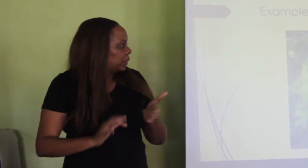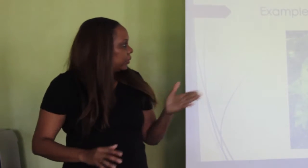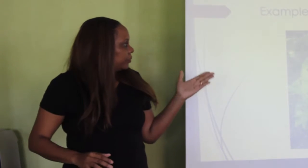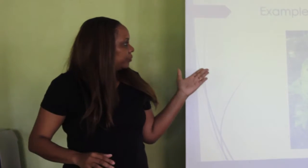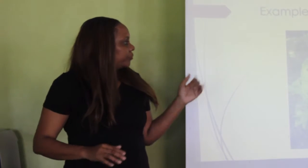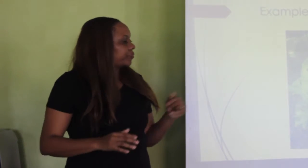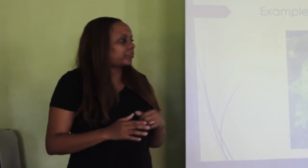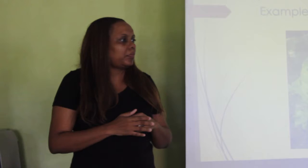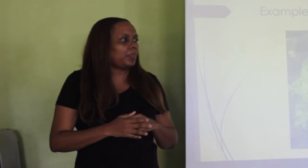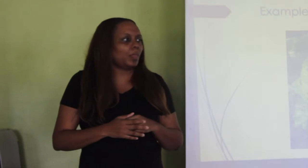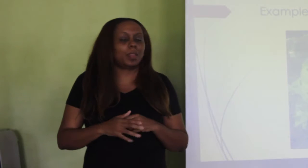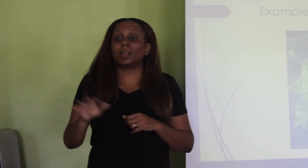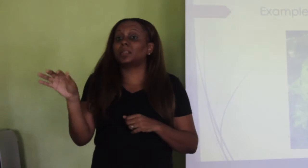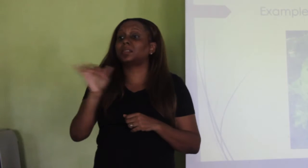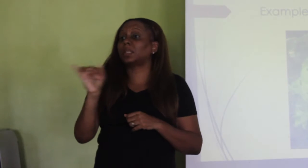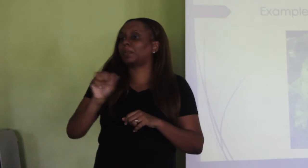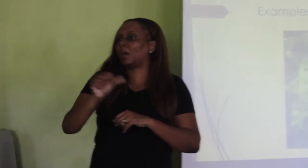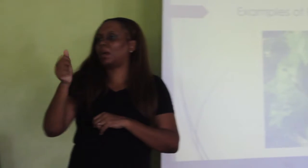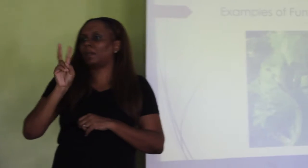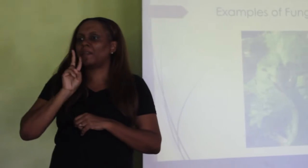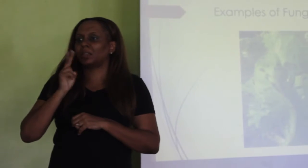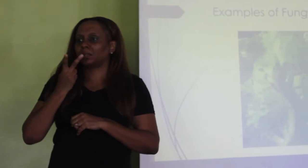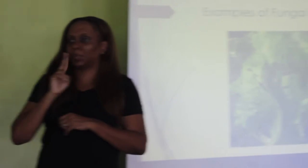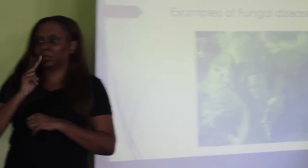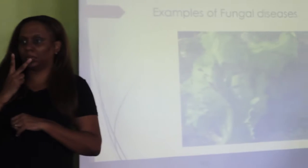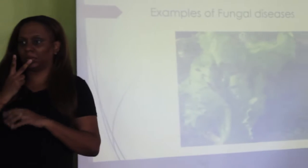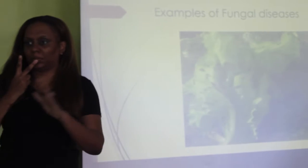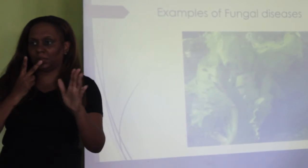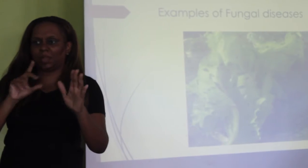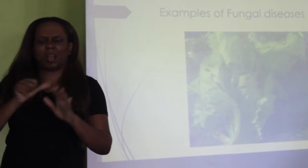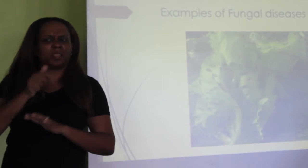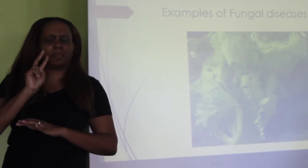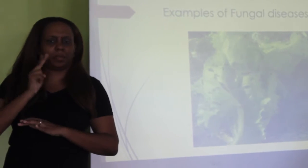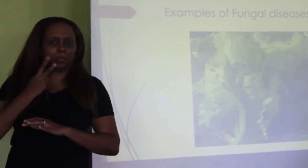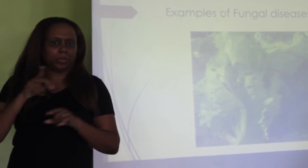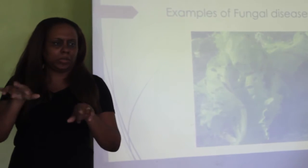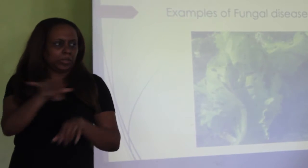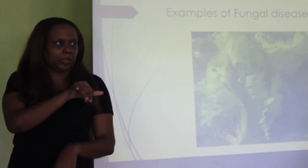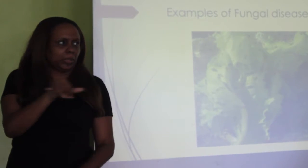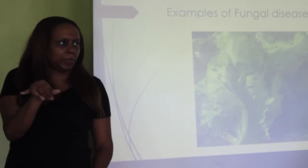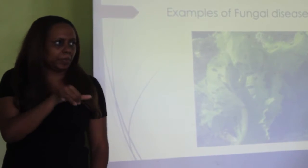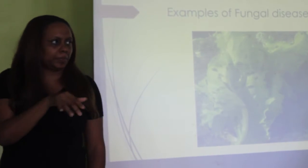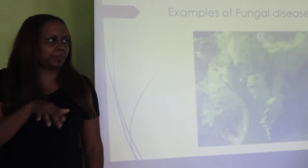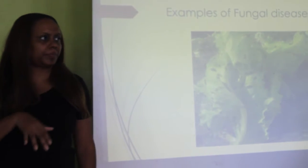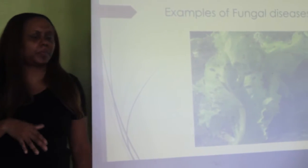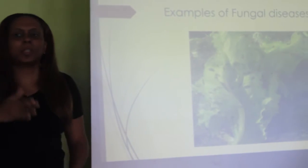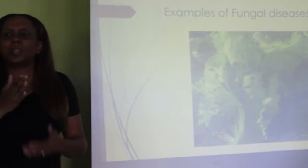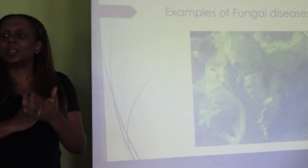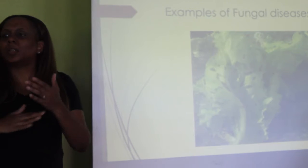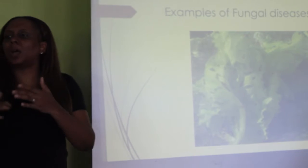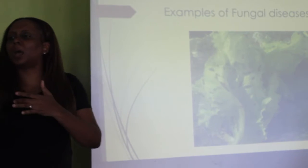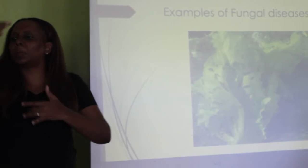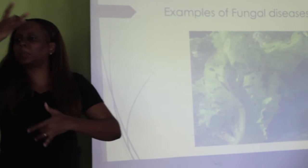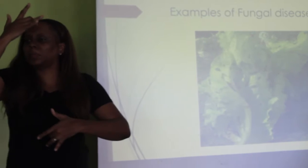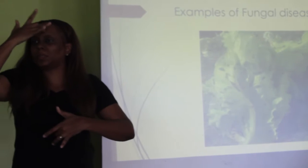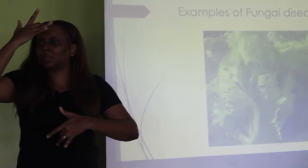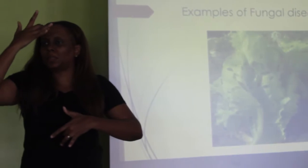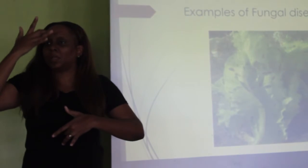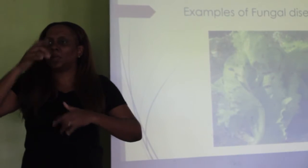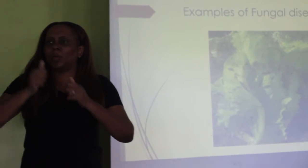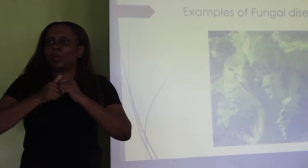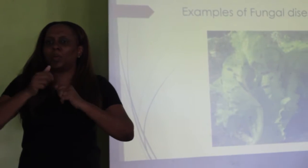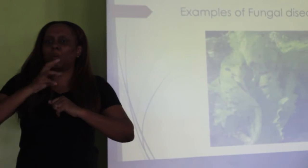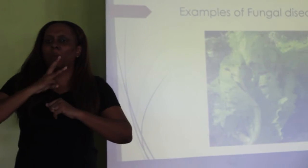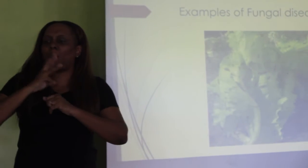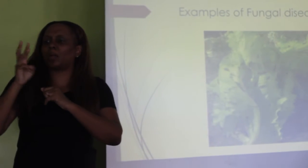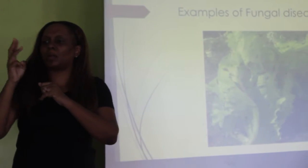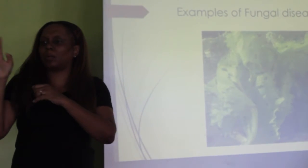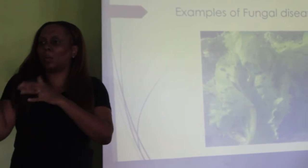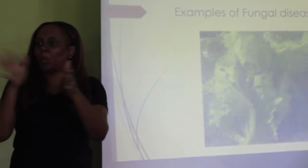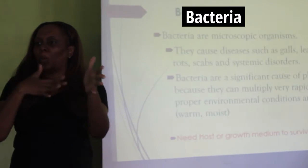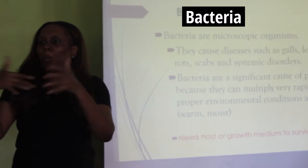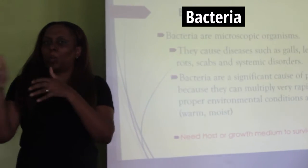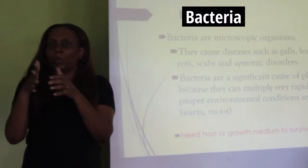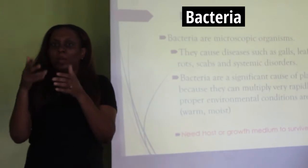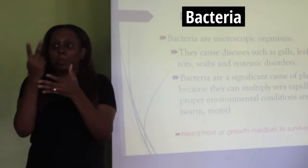so to to reduce the incidence of having splashborne diseases and this is the fungus